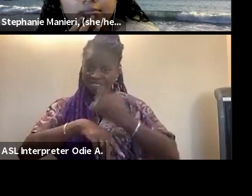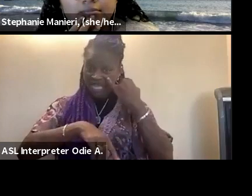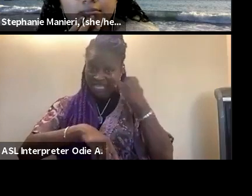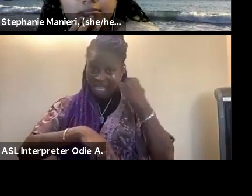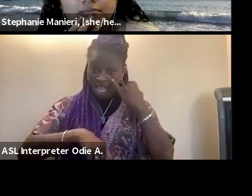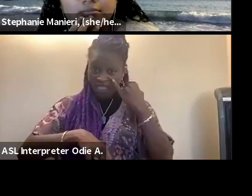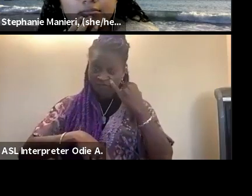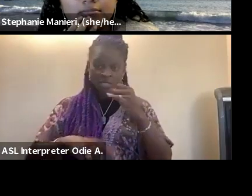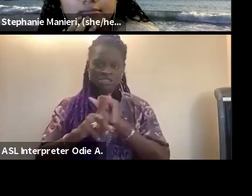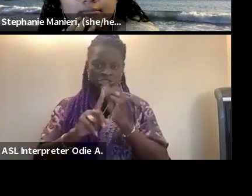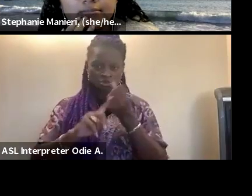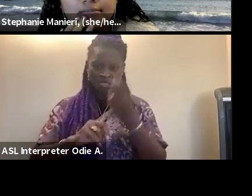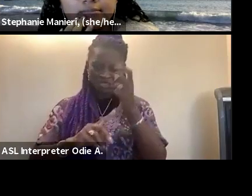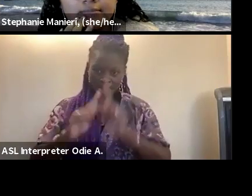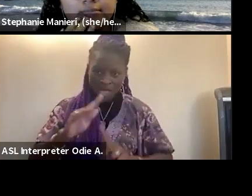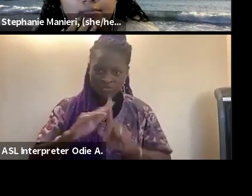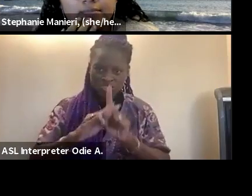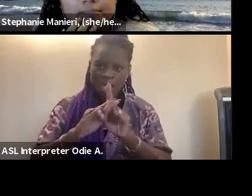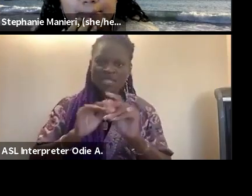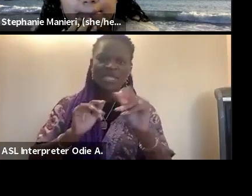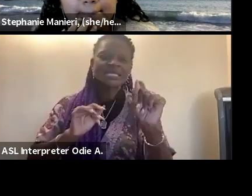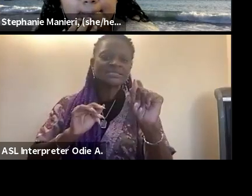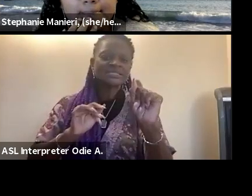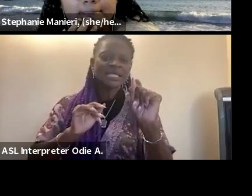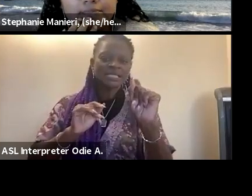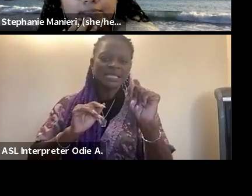then public Health would be able to easily perform contact tracing.